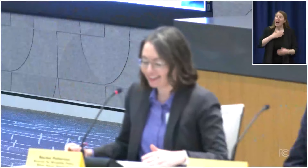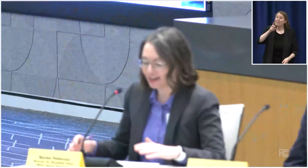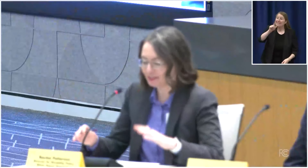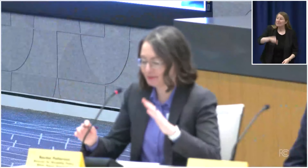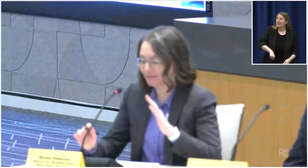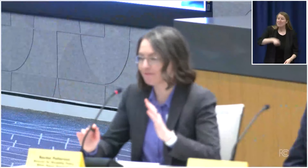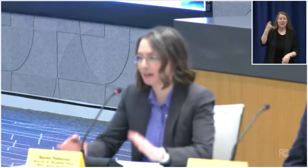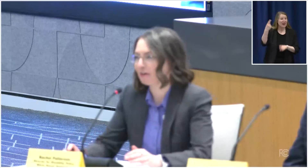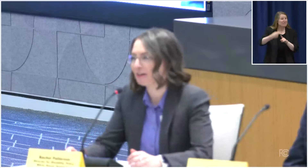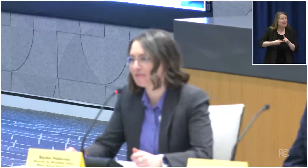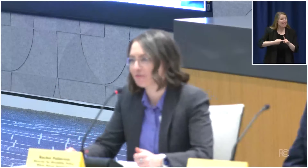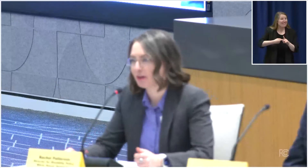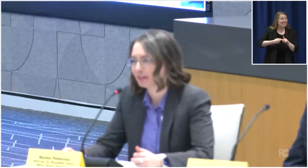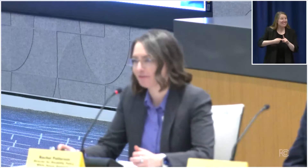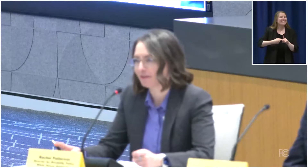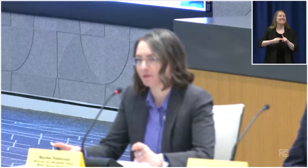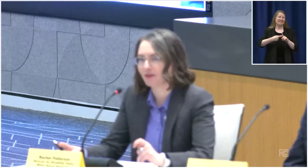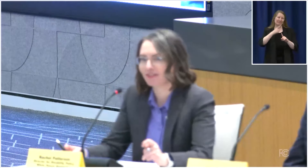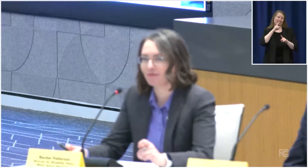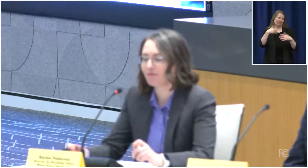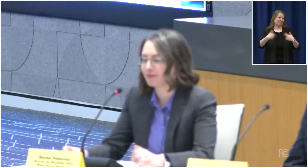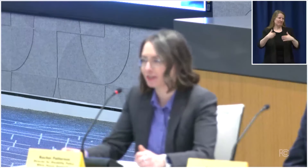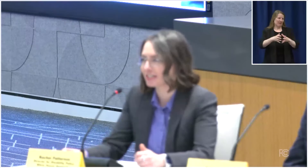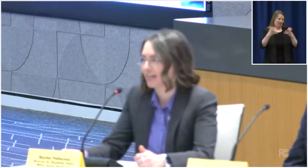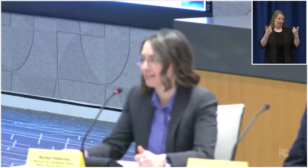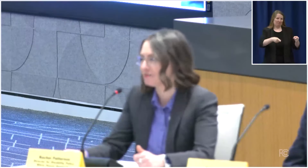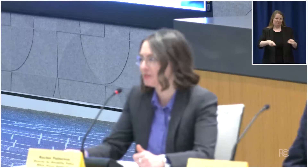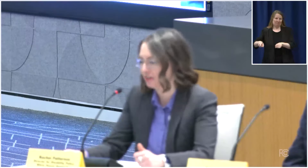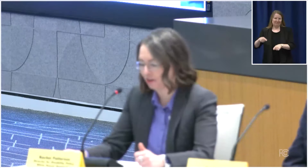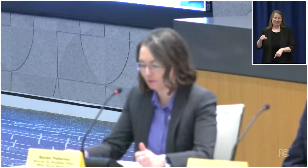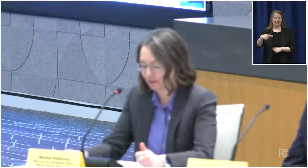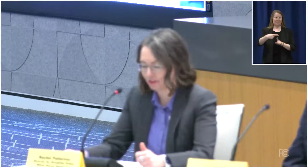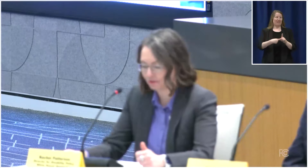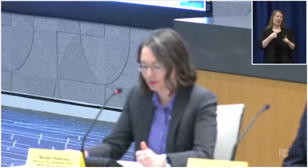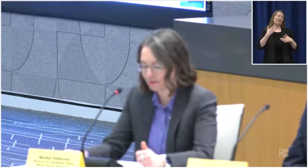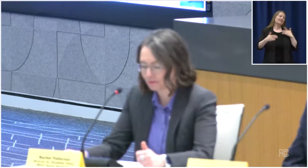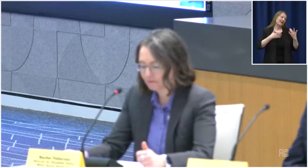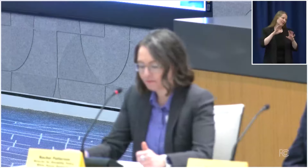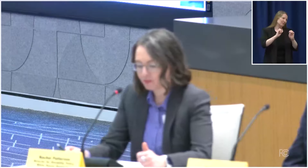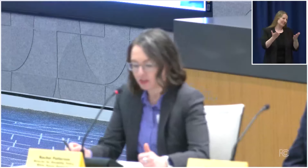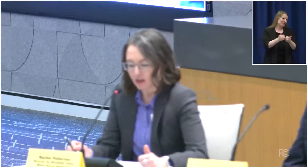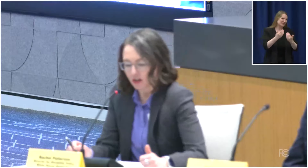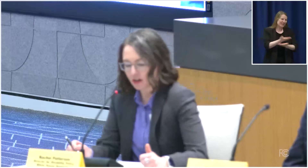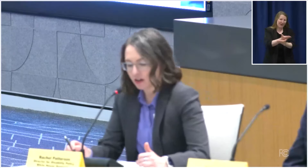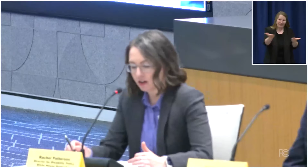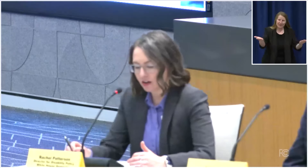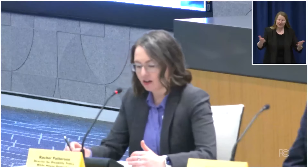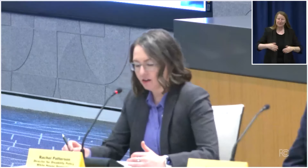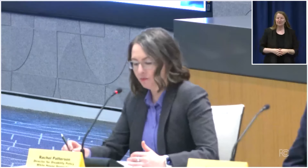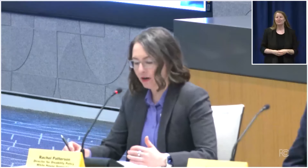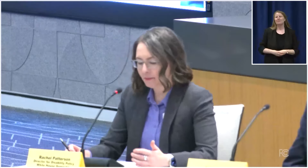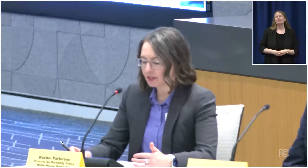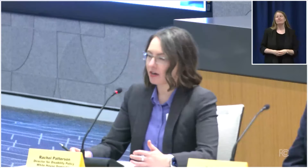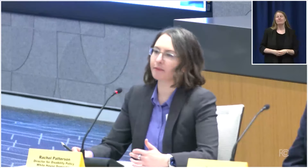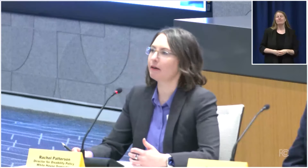HOUSE DOMESTIC POLICY COUNCIL I'M A WHITE WOMAN WITH BROWN HAIR AND GLASSES WEARING A GRAY SUIT AND A SECOND AGO AS I WAS